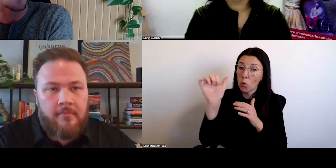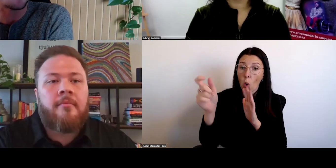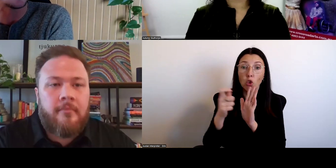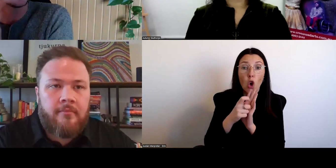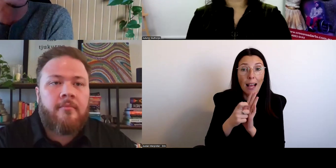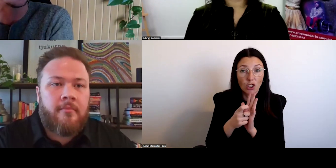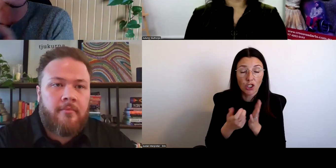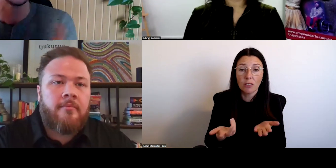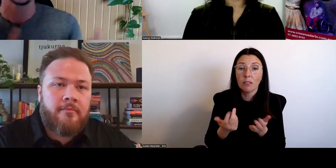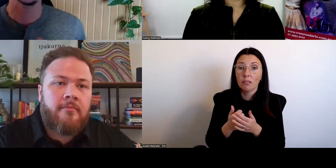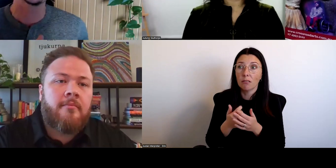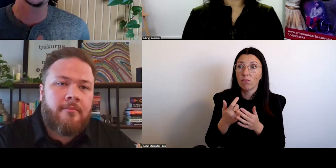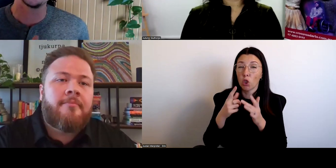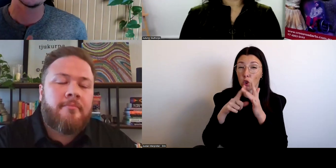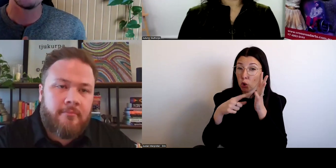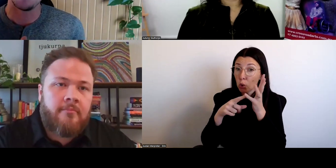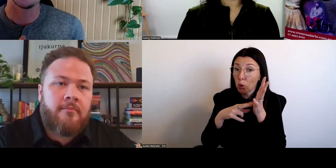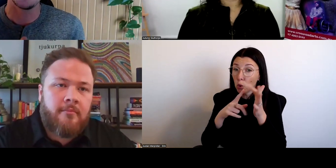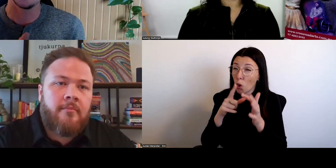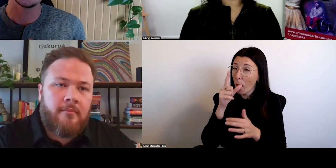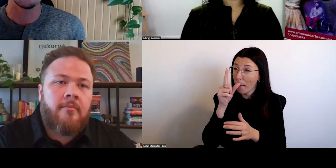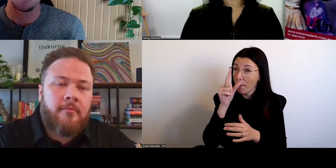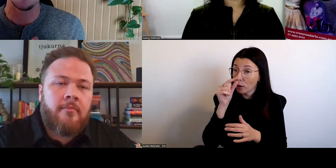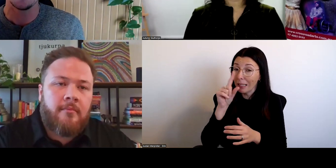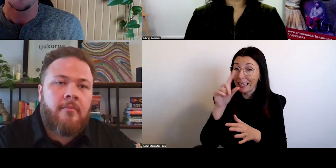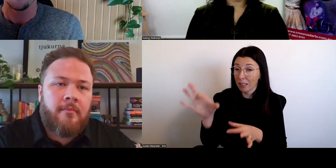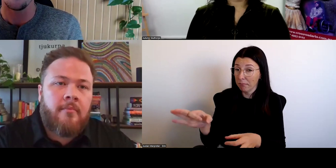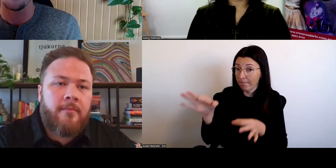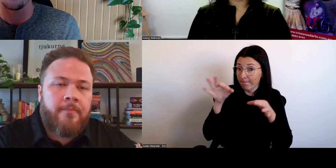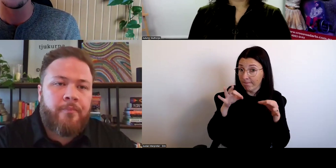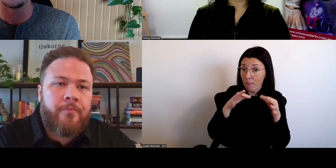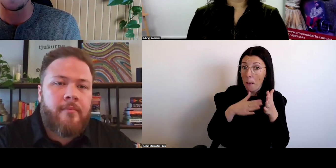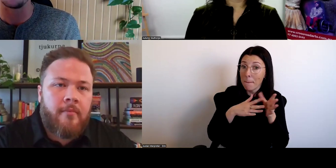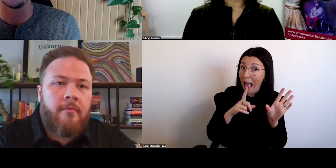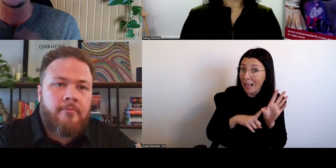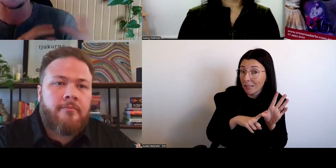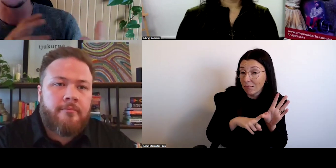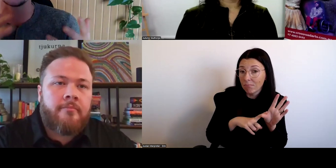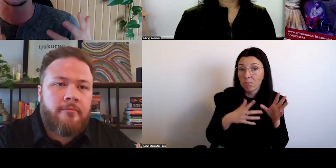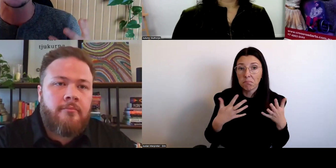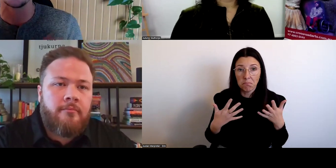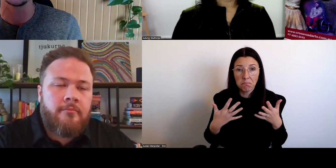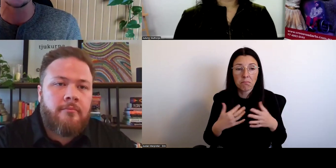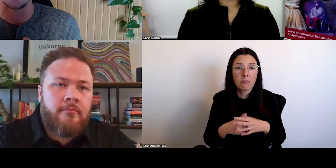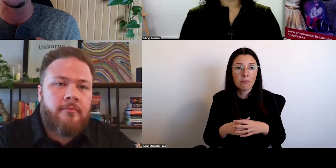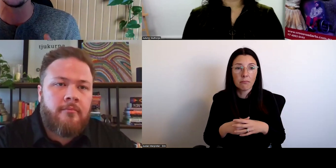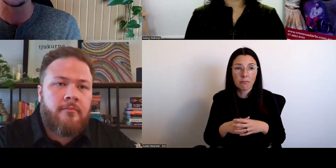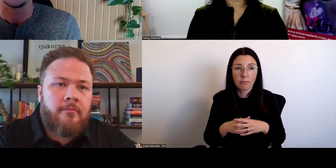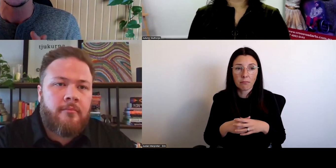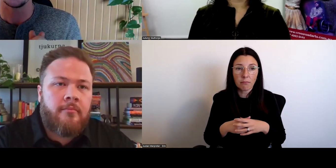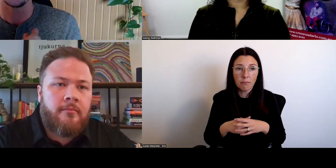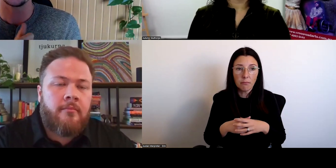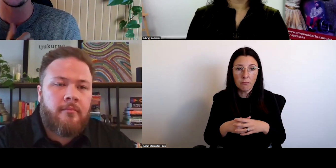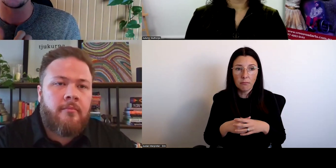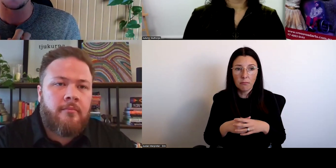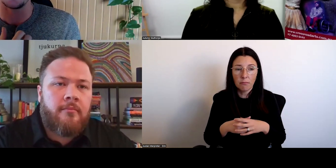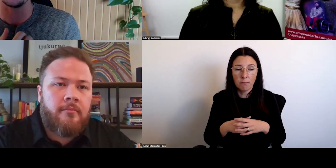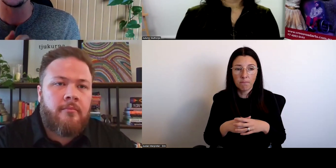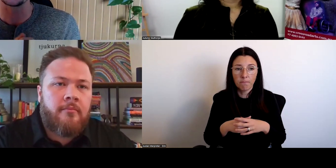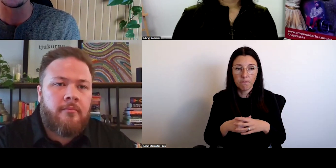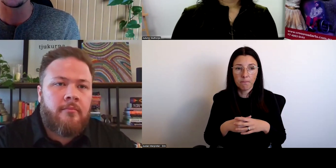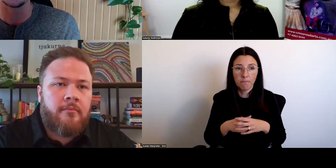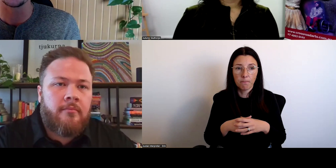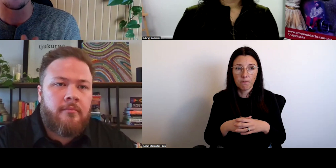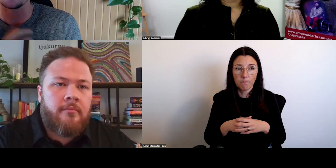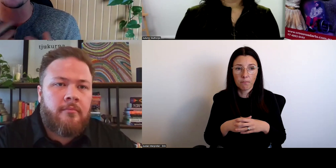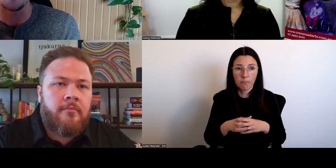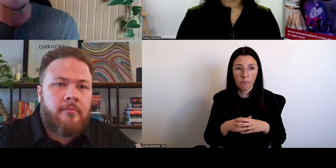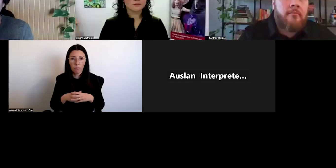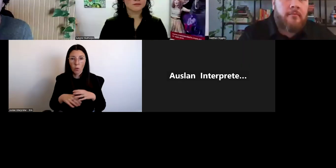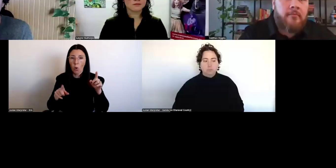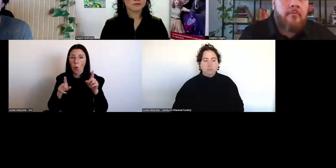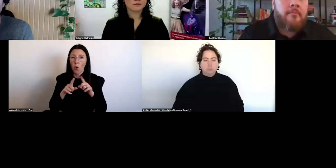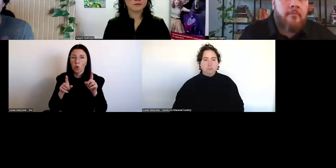you might make in June into May?" And looking at those philanthropic or the trusts we were going